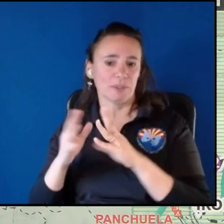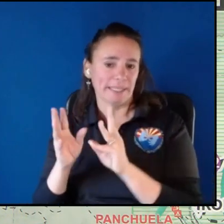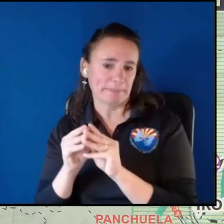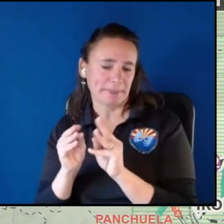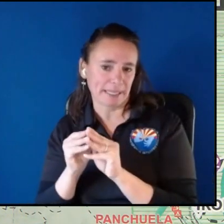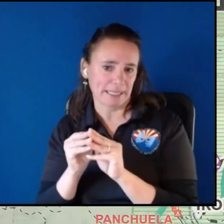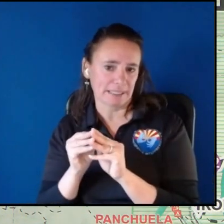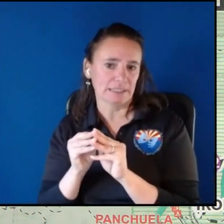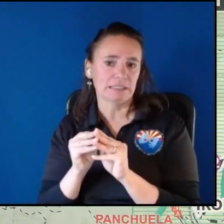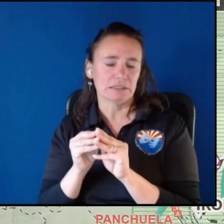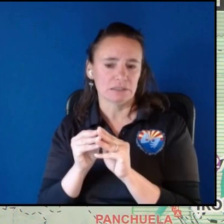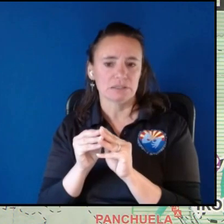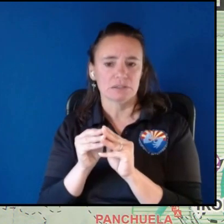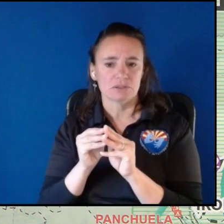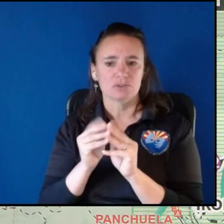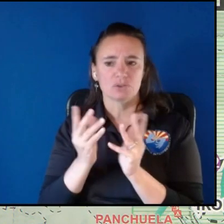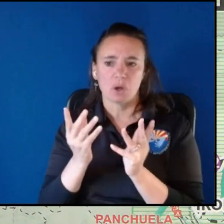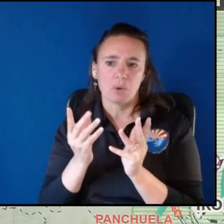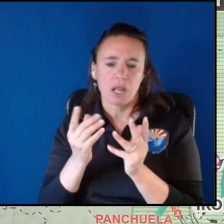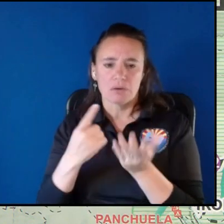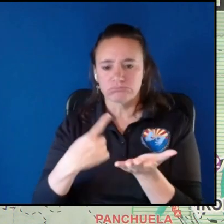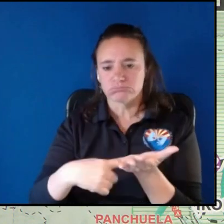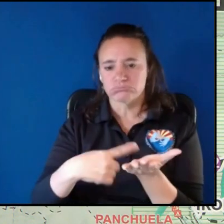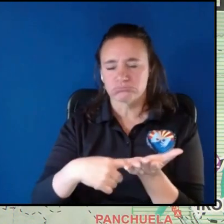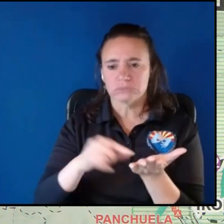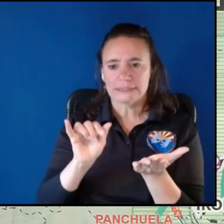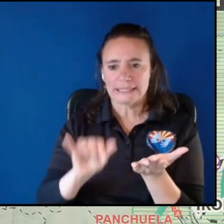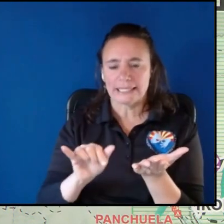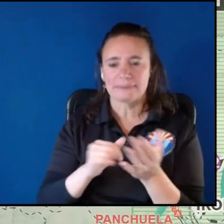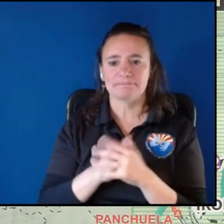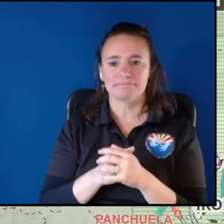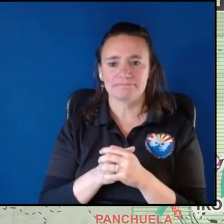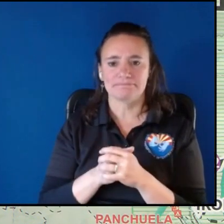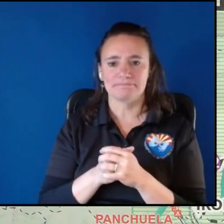So just want to touch on that and go into a little bit of a detail about it